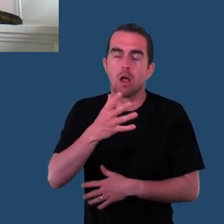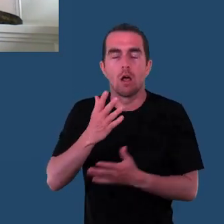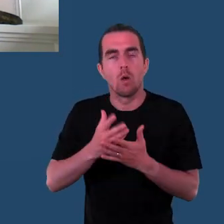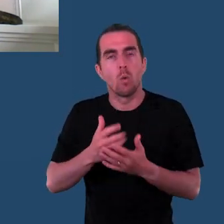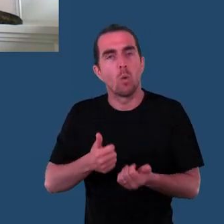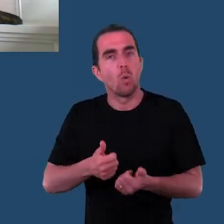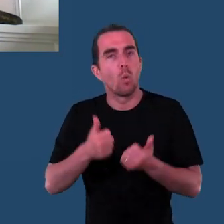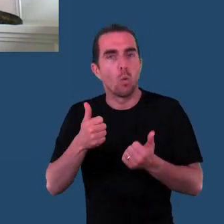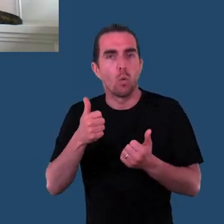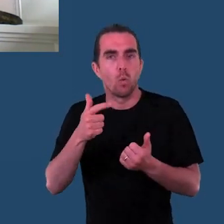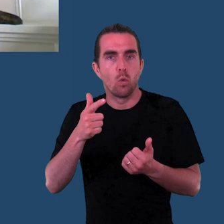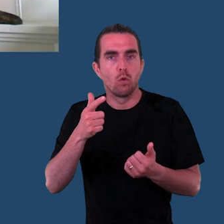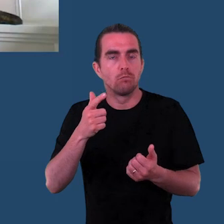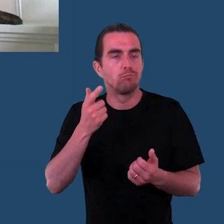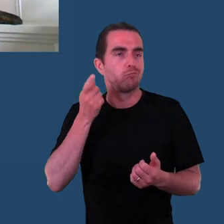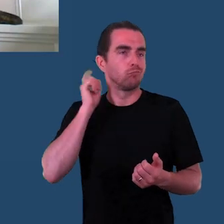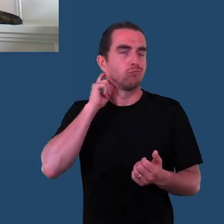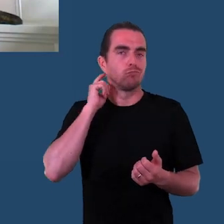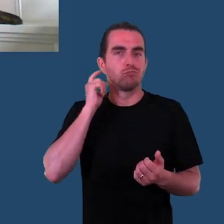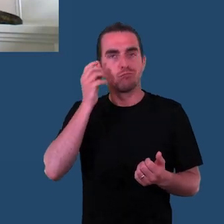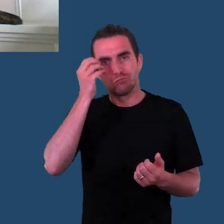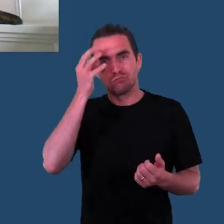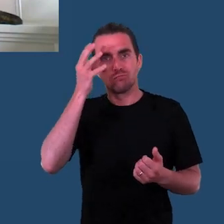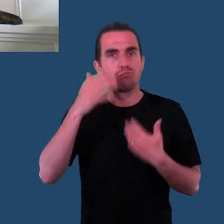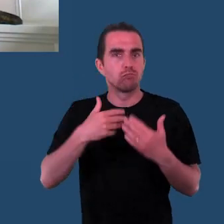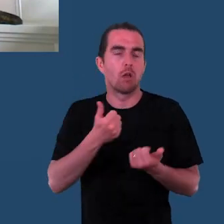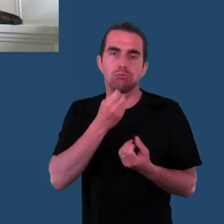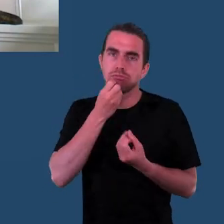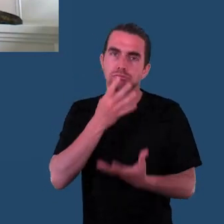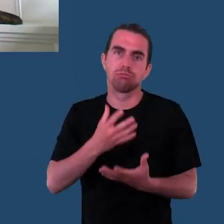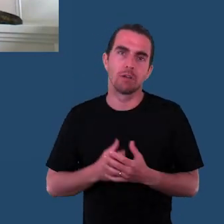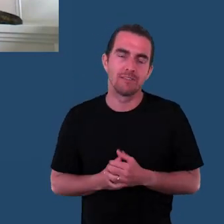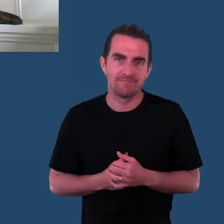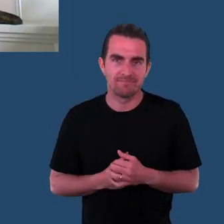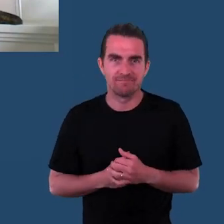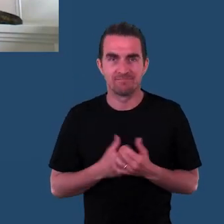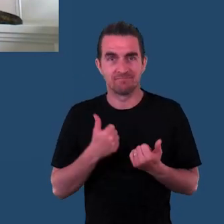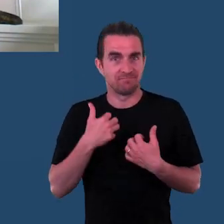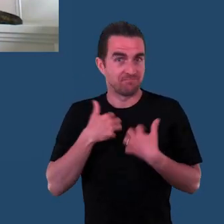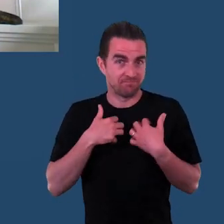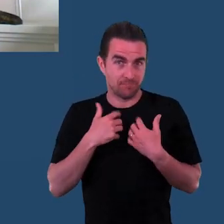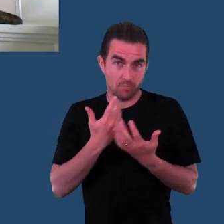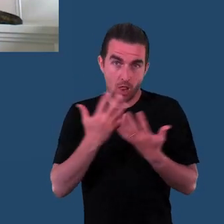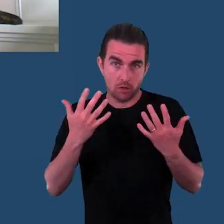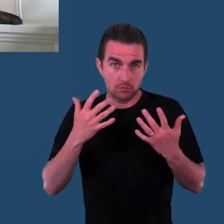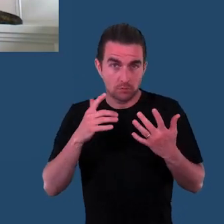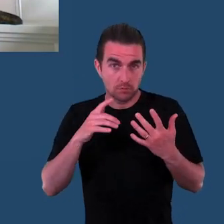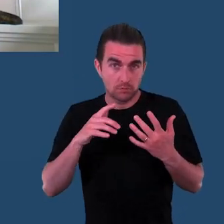So, it's really, it does work in your favor. And if you're interested in fossils as well, there's lots of places in the UK